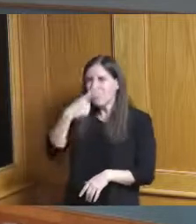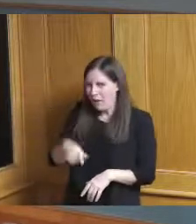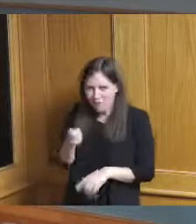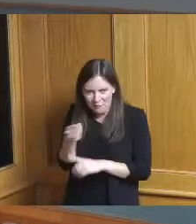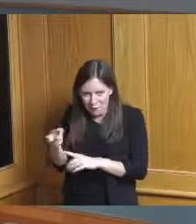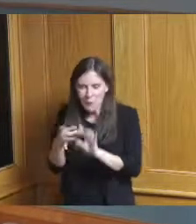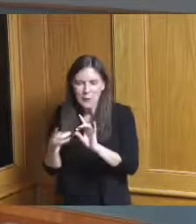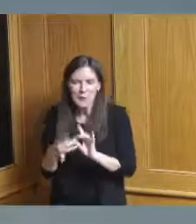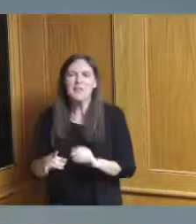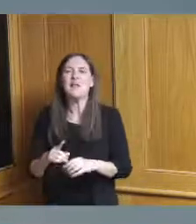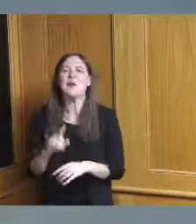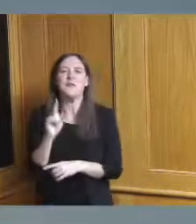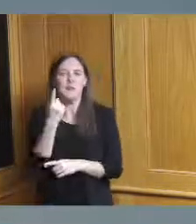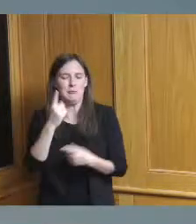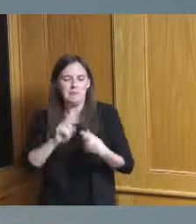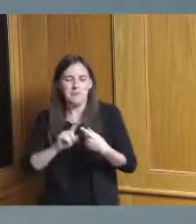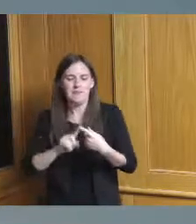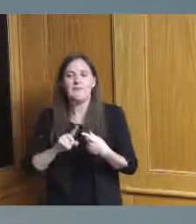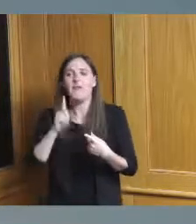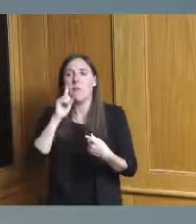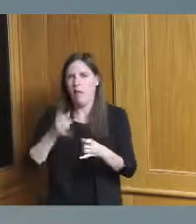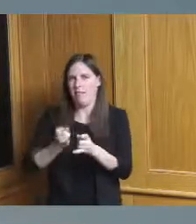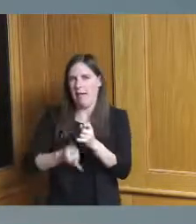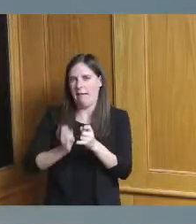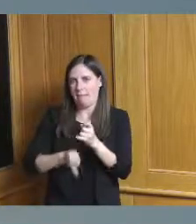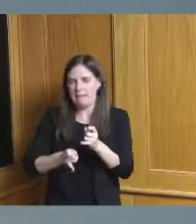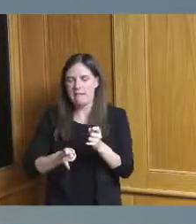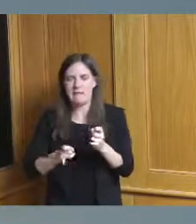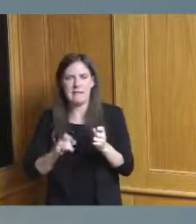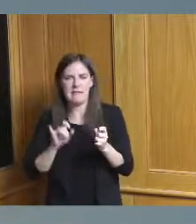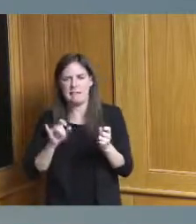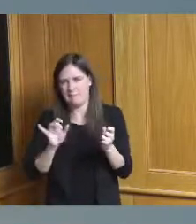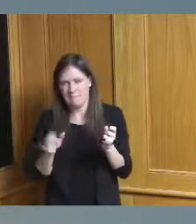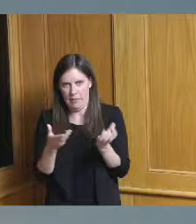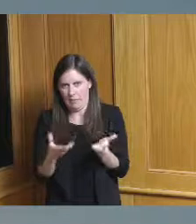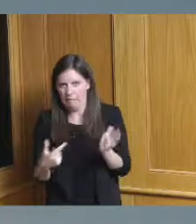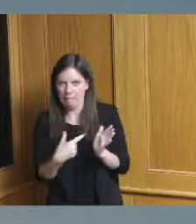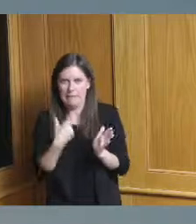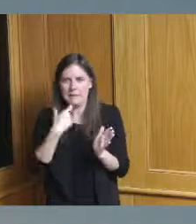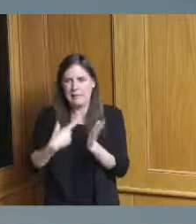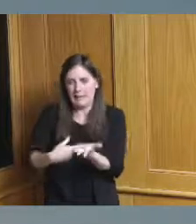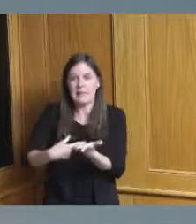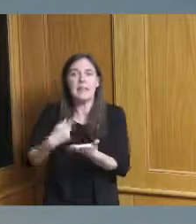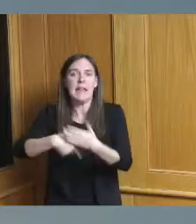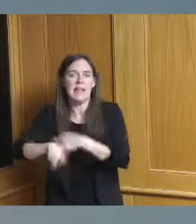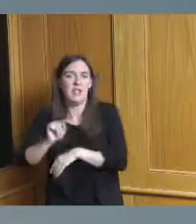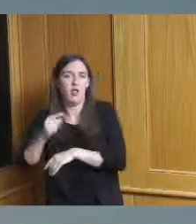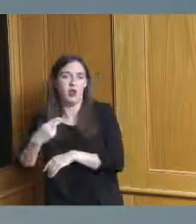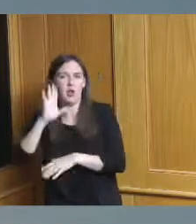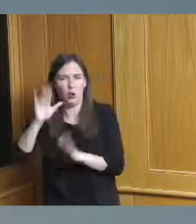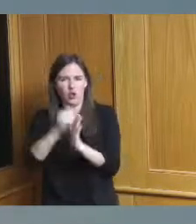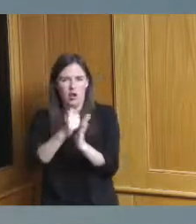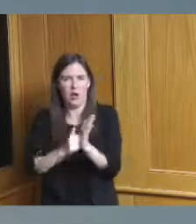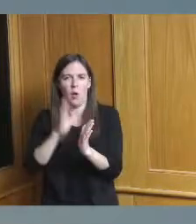number one on this last item this will be on your agenda next Thursday so approval of the TRC report